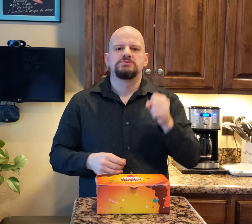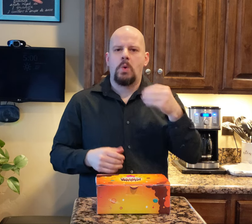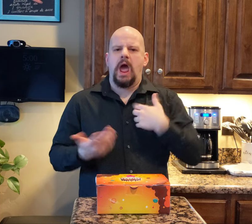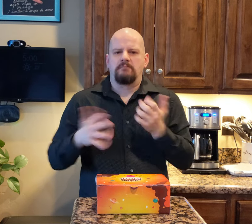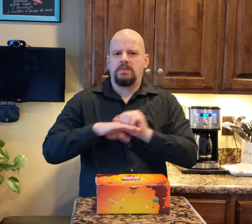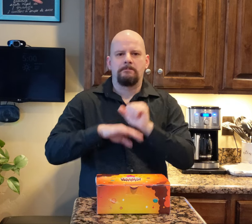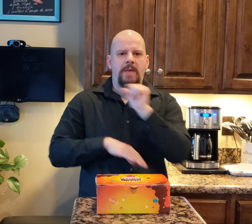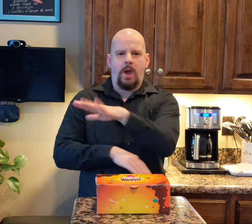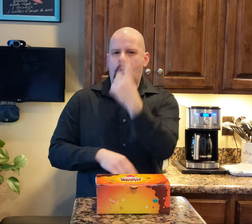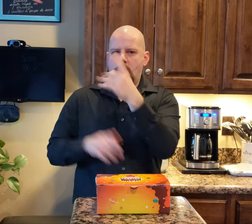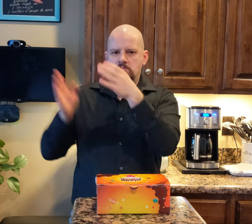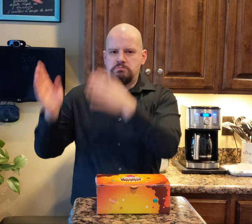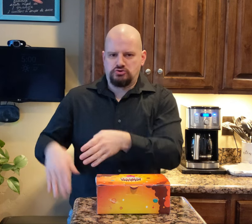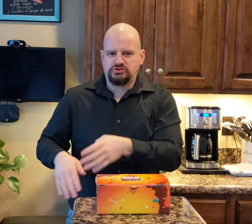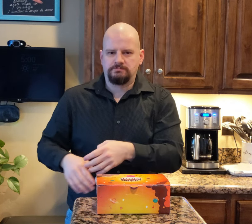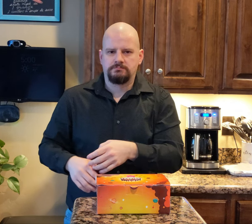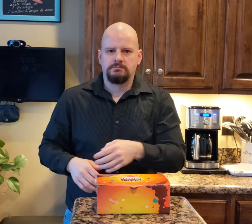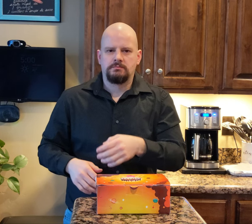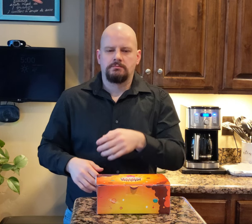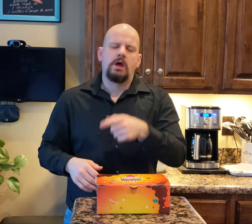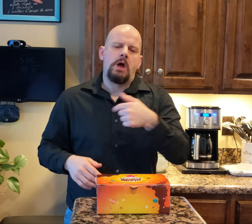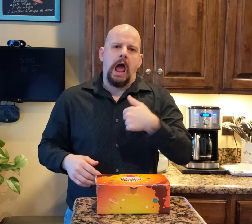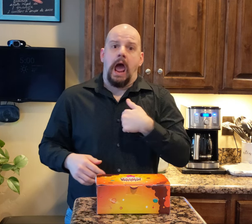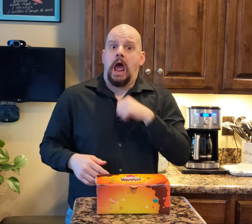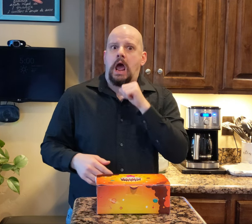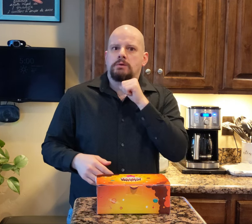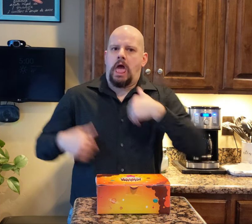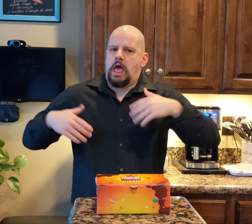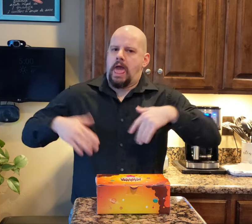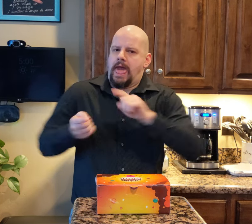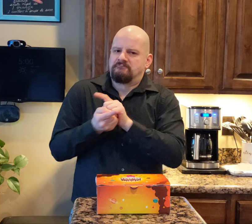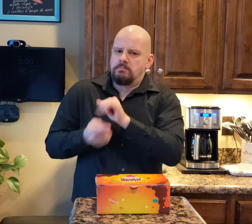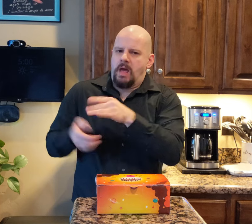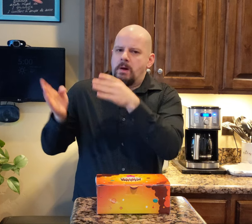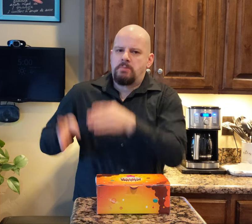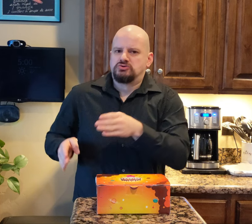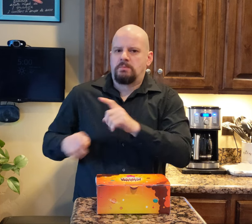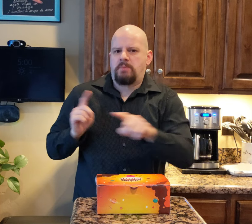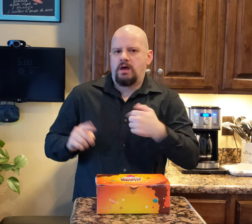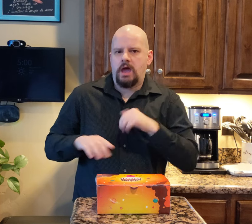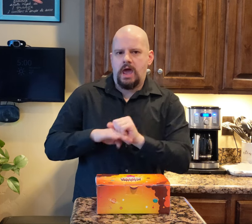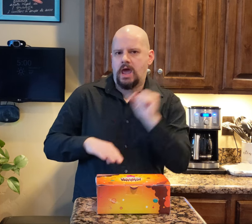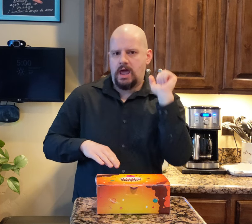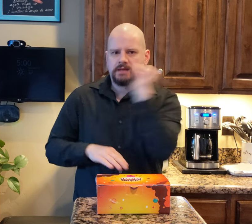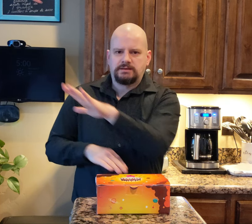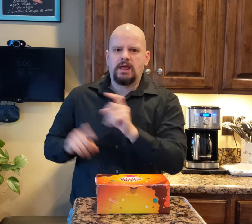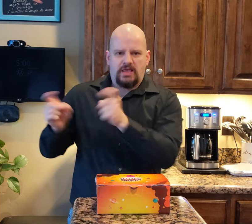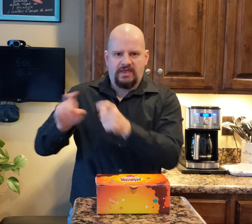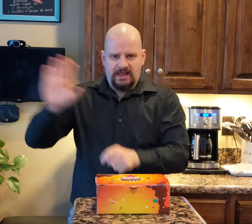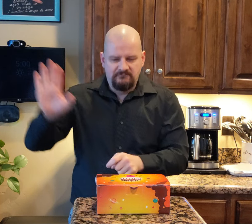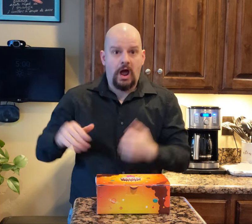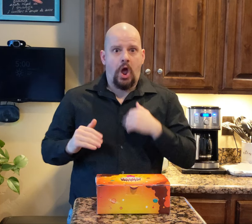I have mailed one to a person, I haven't met this person but I mailed one for her anyway.